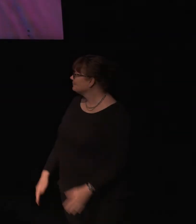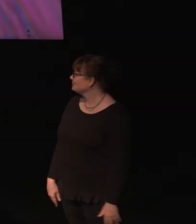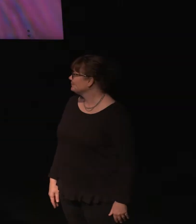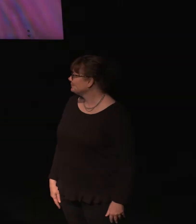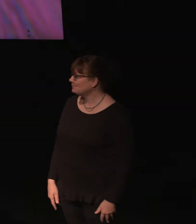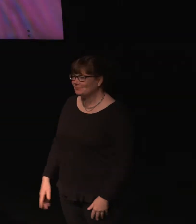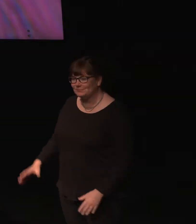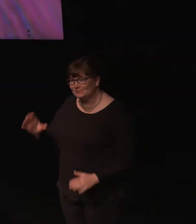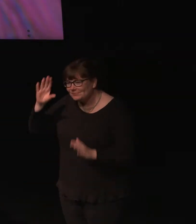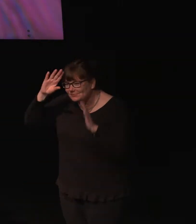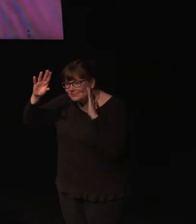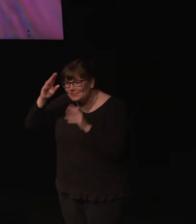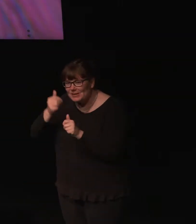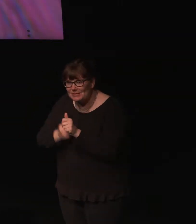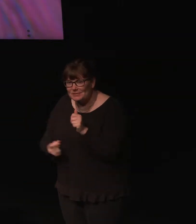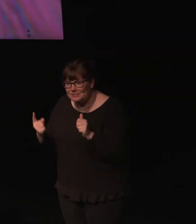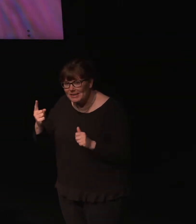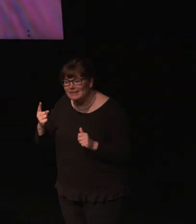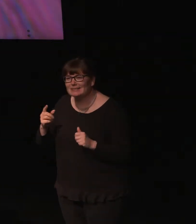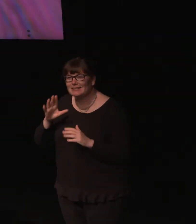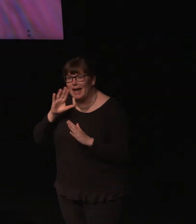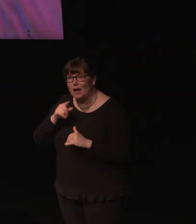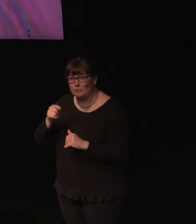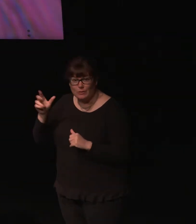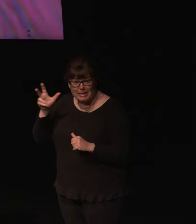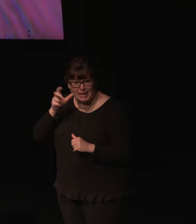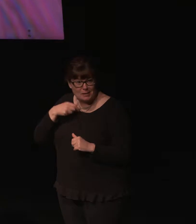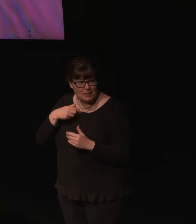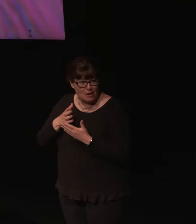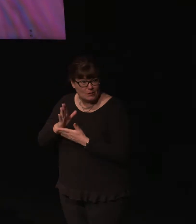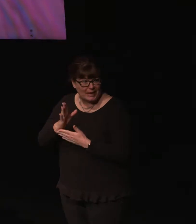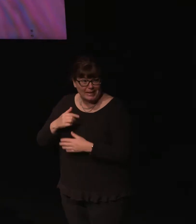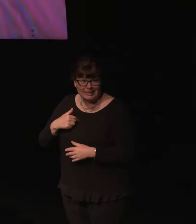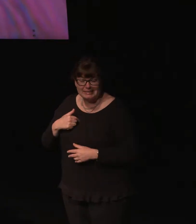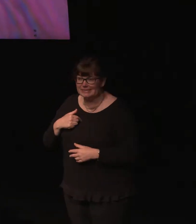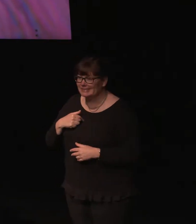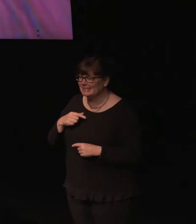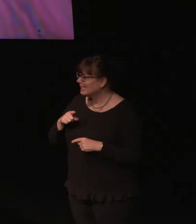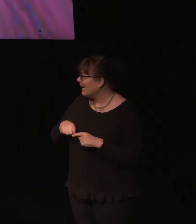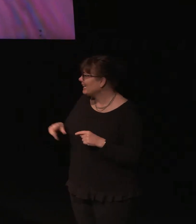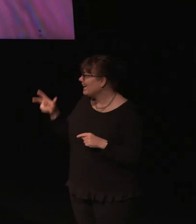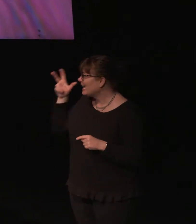Hey, everybody. I hope everyone can hear me well. I can't quite hear myself if I'm being honest.